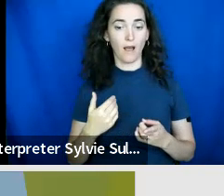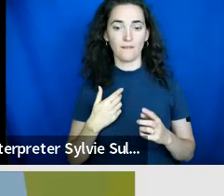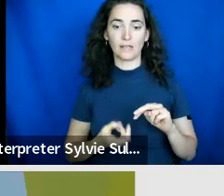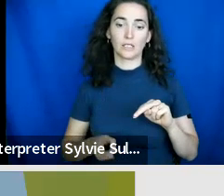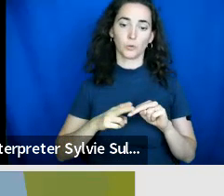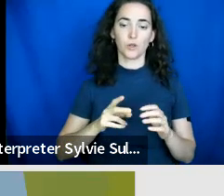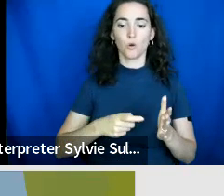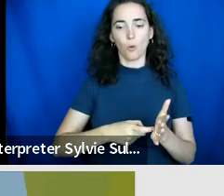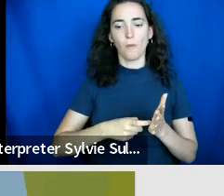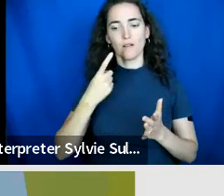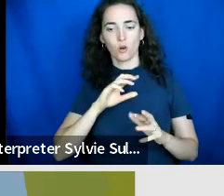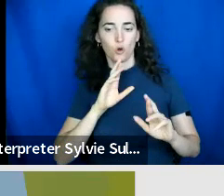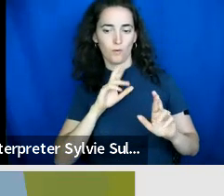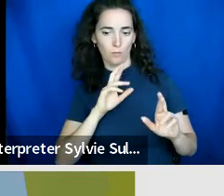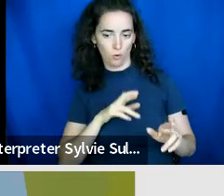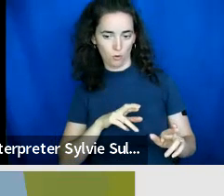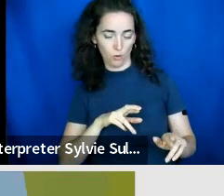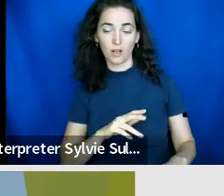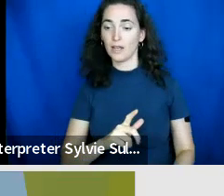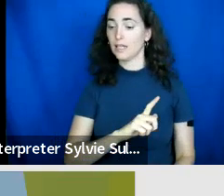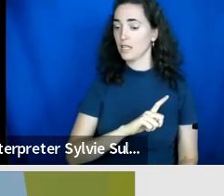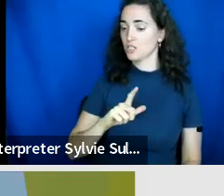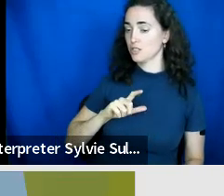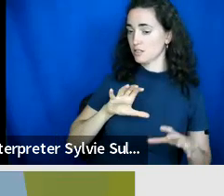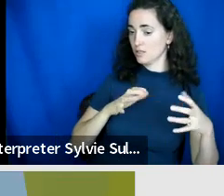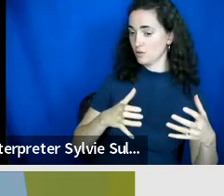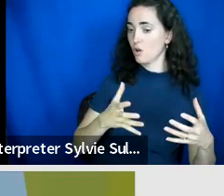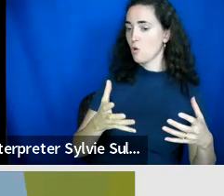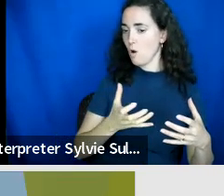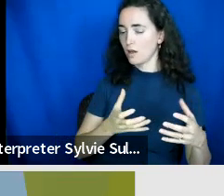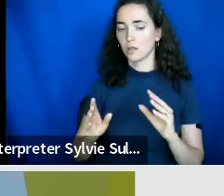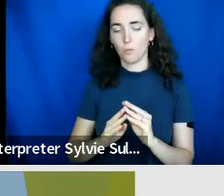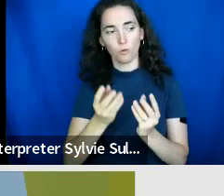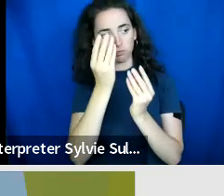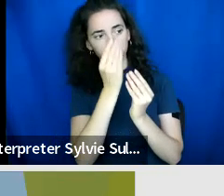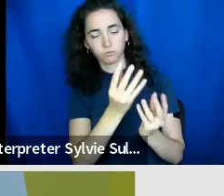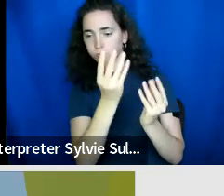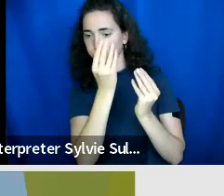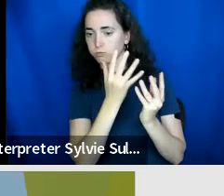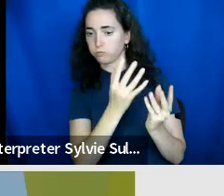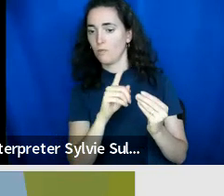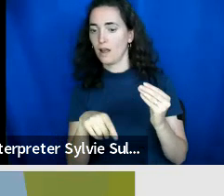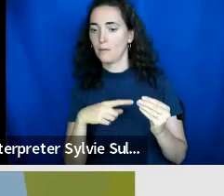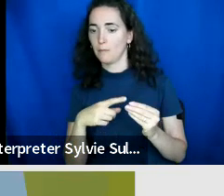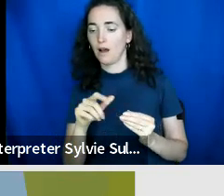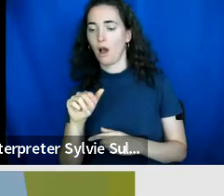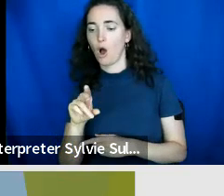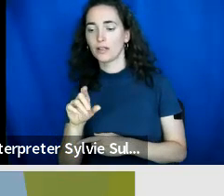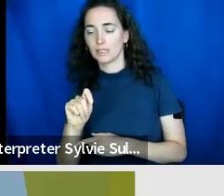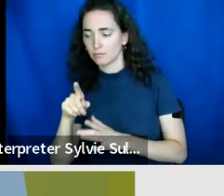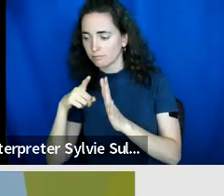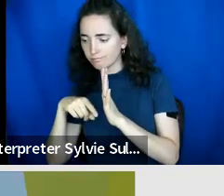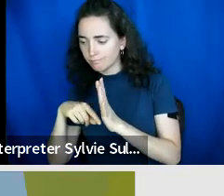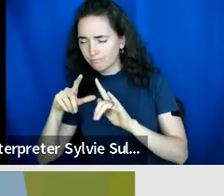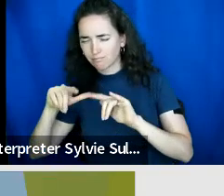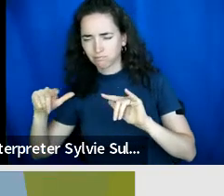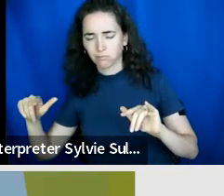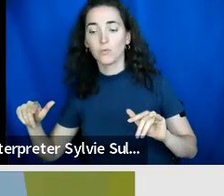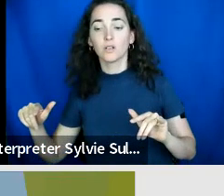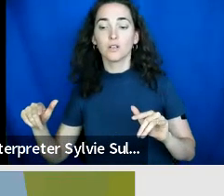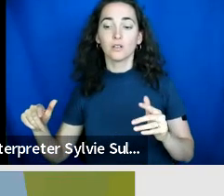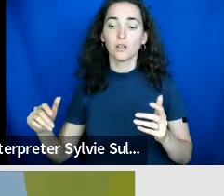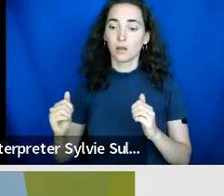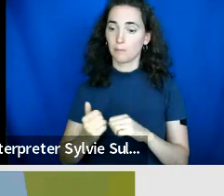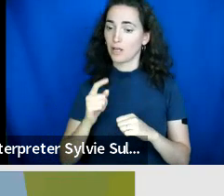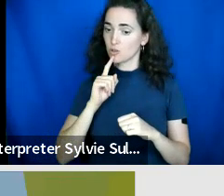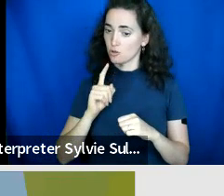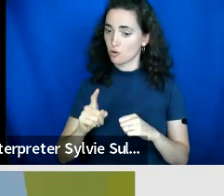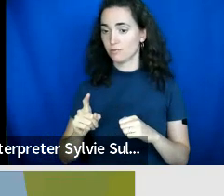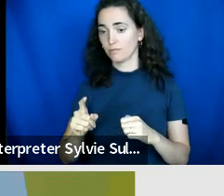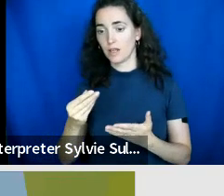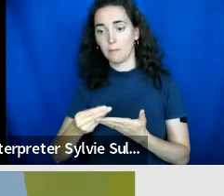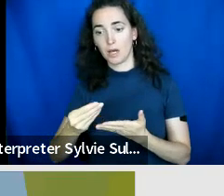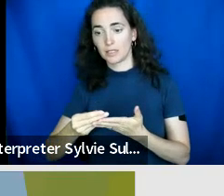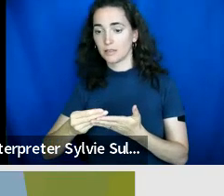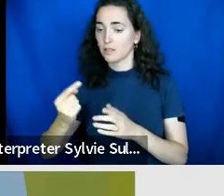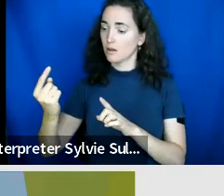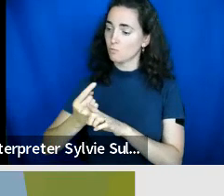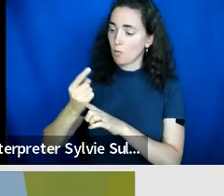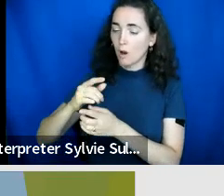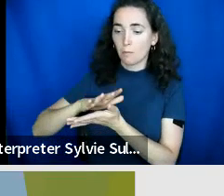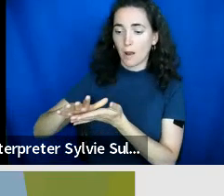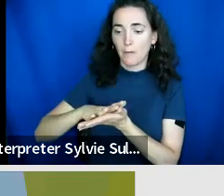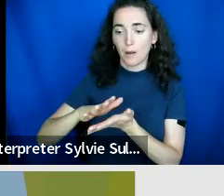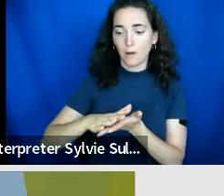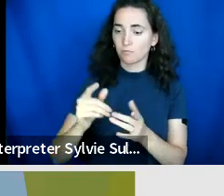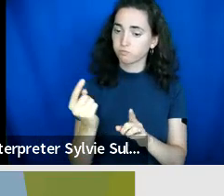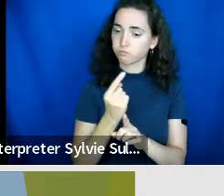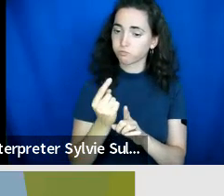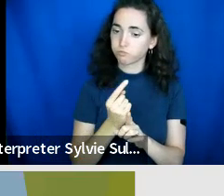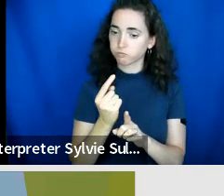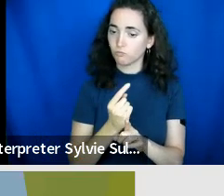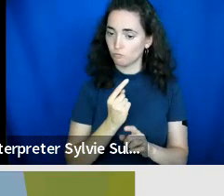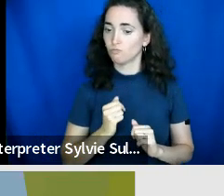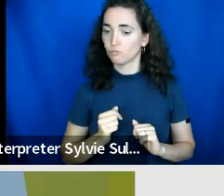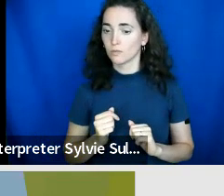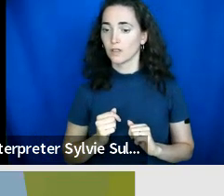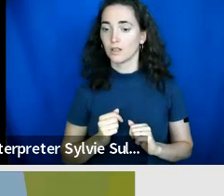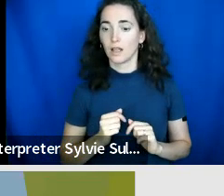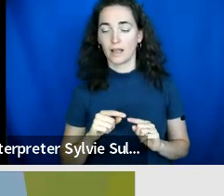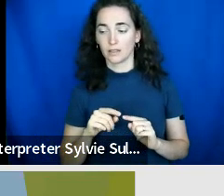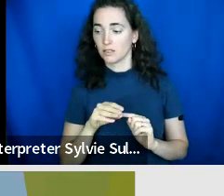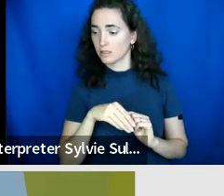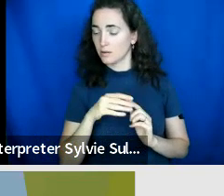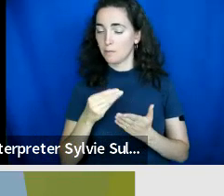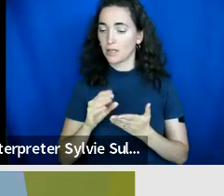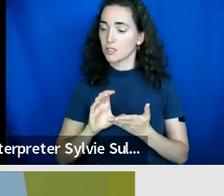The legislature likes wants us to give them some additional information about audits and things we're doing to make sure that the money is being spent in the right manner, and that money is making its way to the direct support workers.